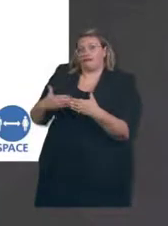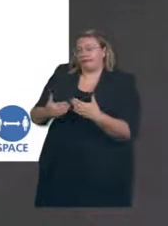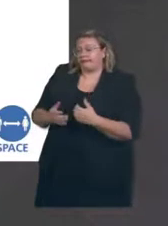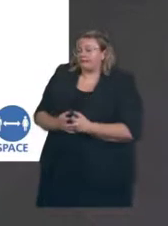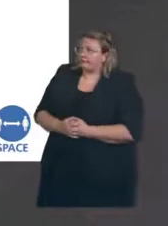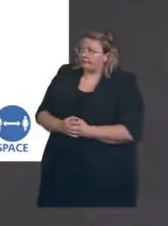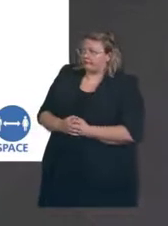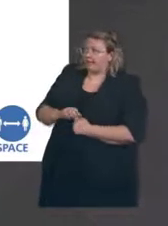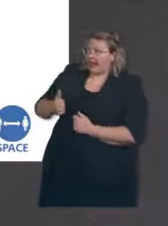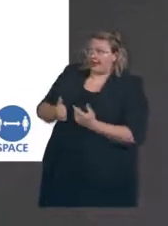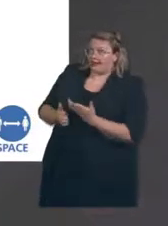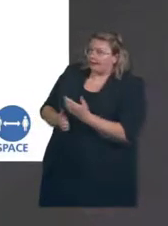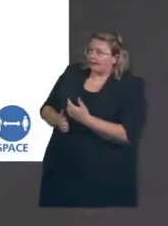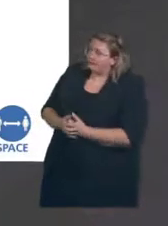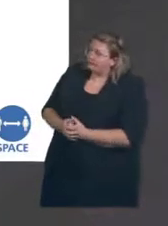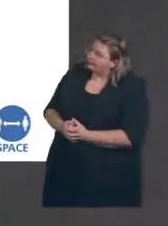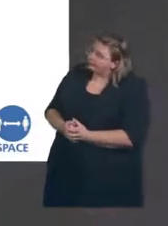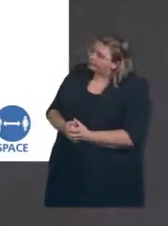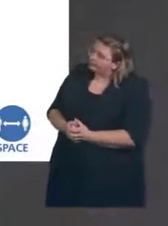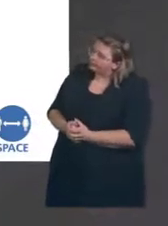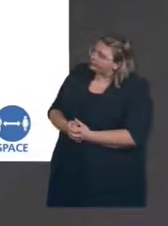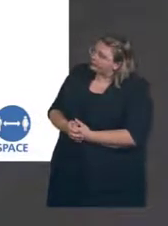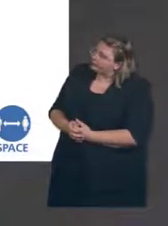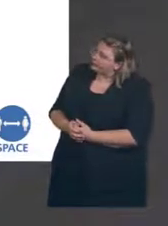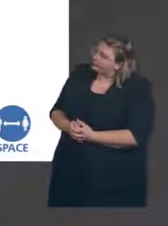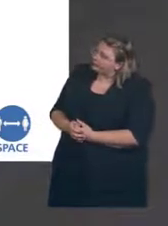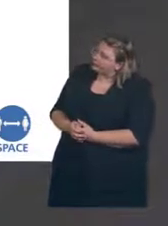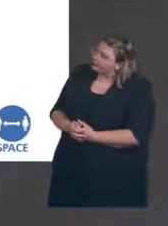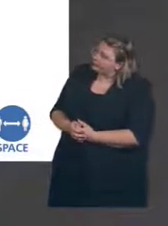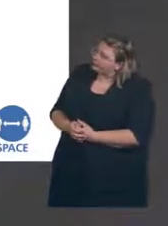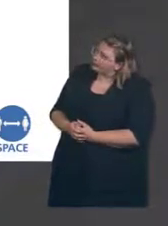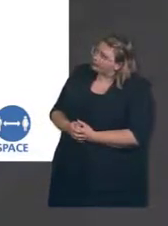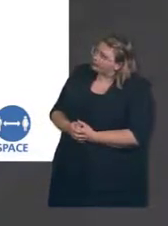exactly the same pattern is seen if you see the test positivity